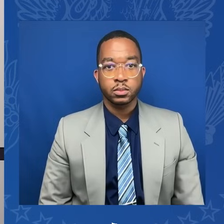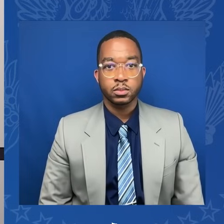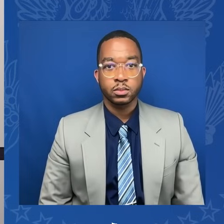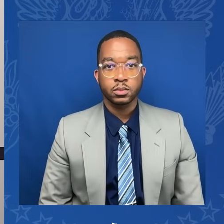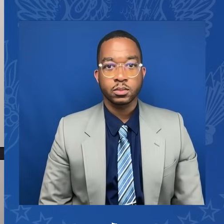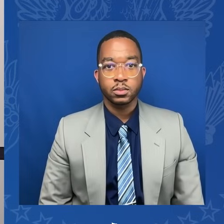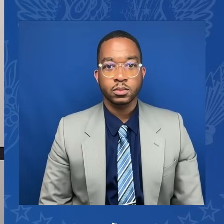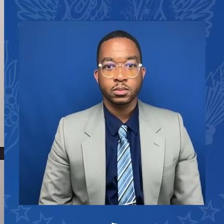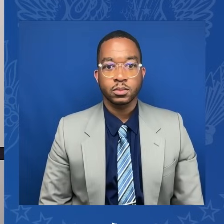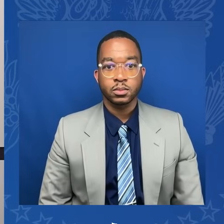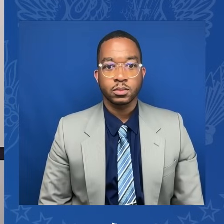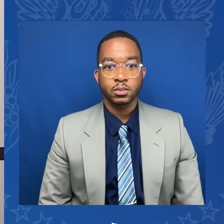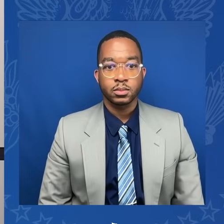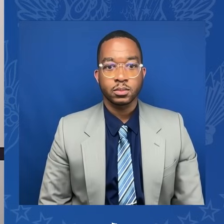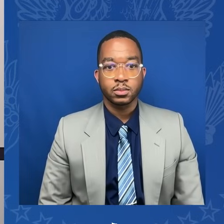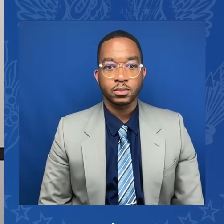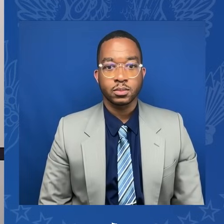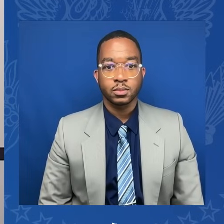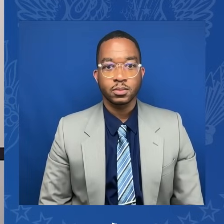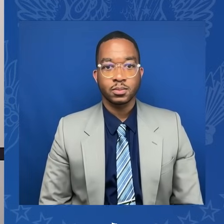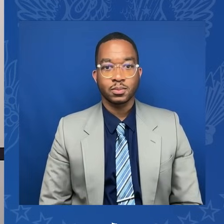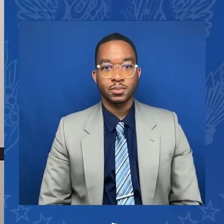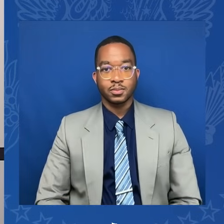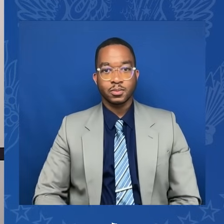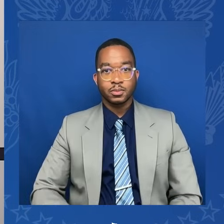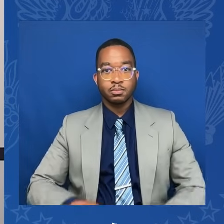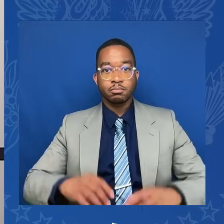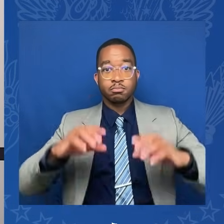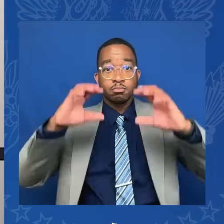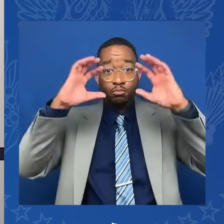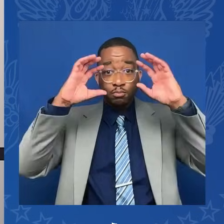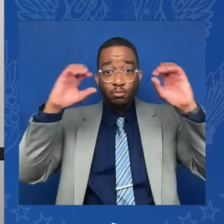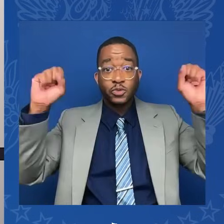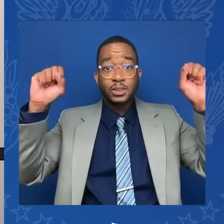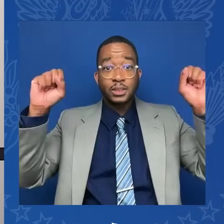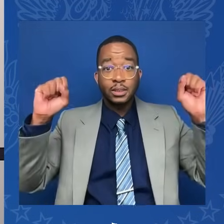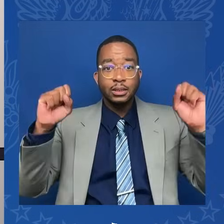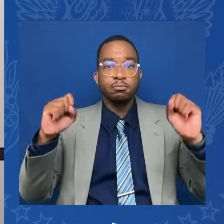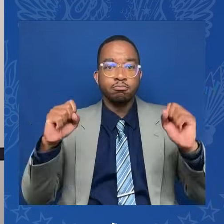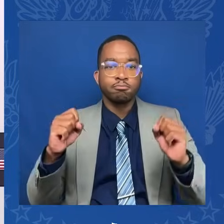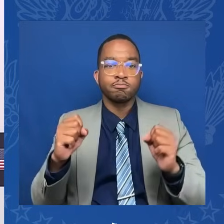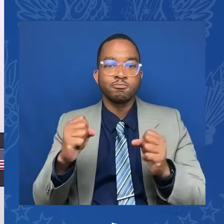Mr. President, dear Joe, ladies and gentlemen,